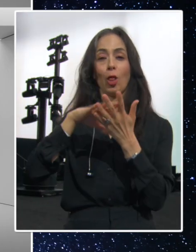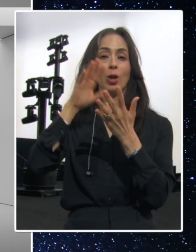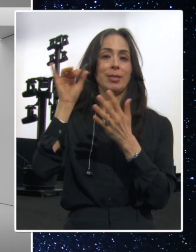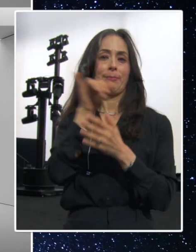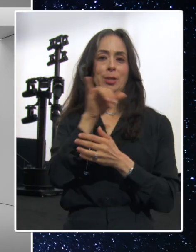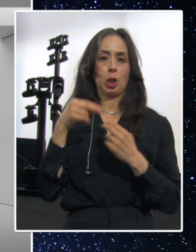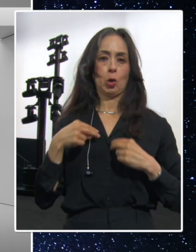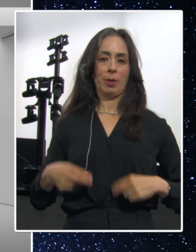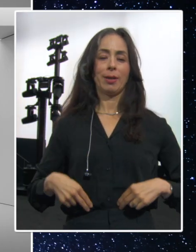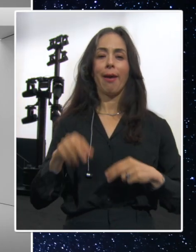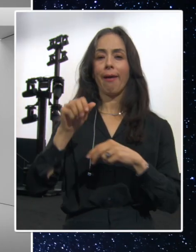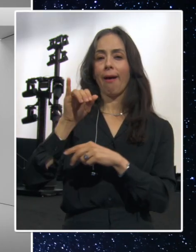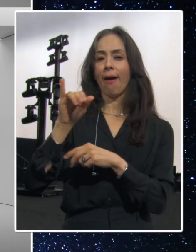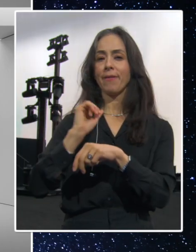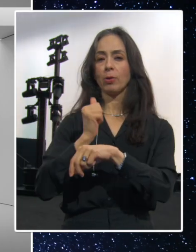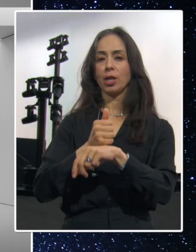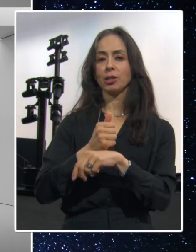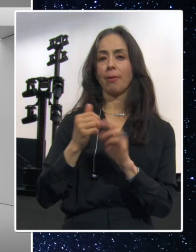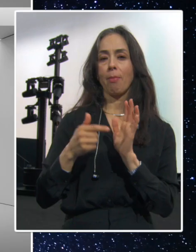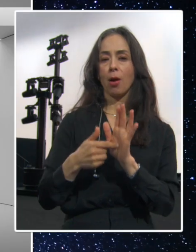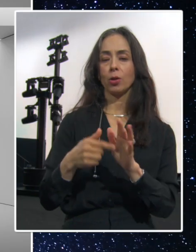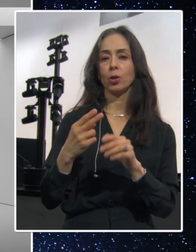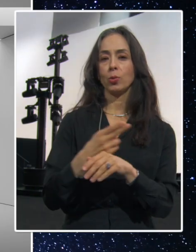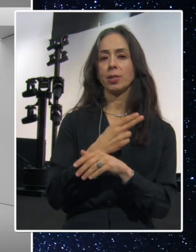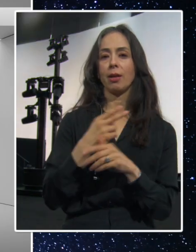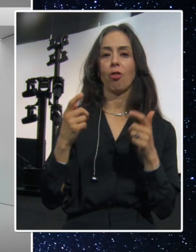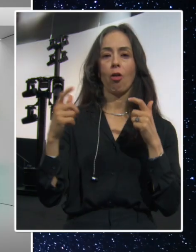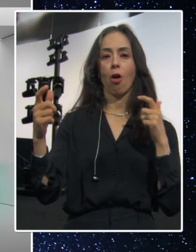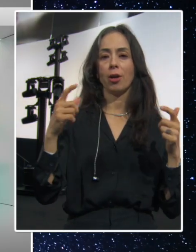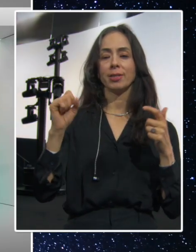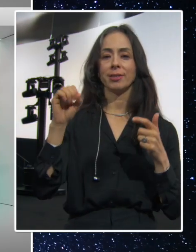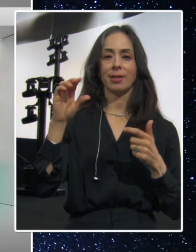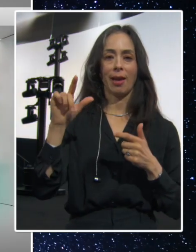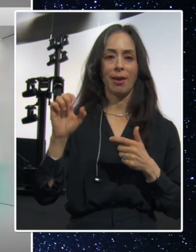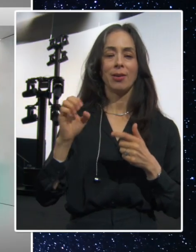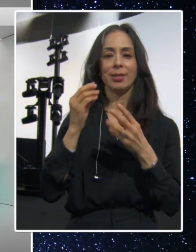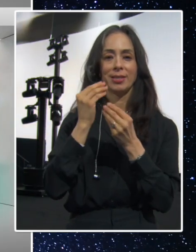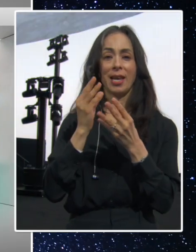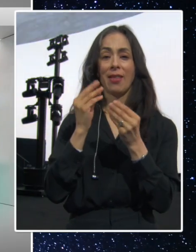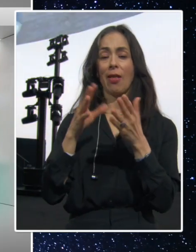It's an AI foundation model using large-scale data that learns general skills,